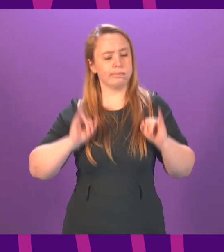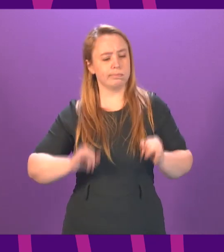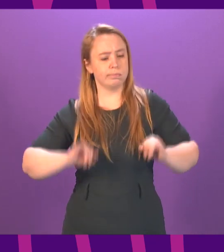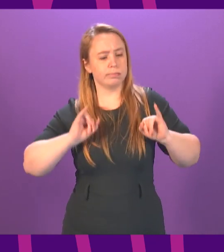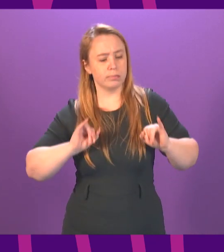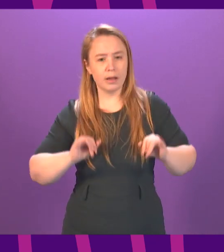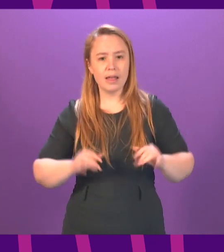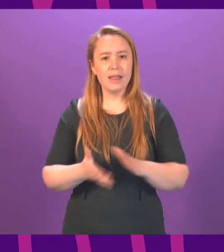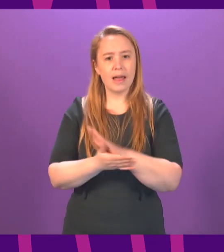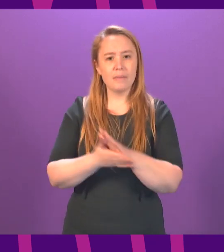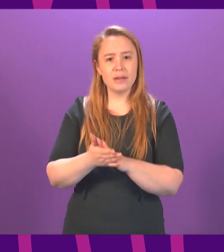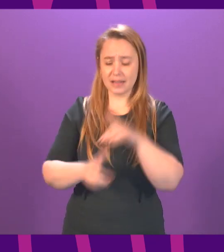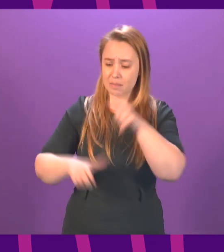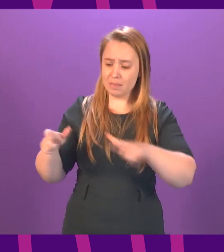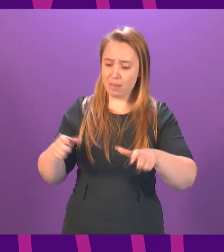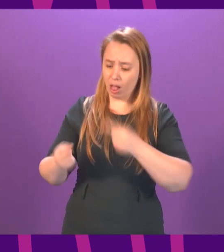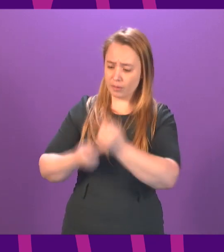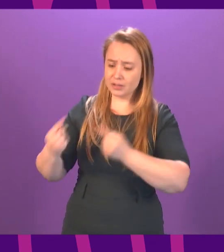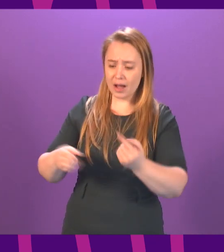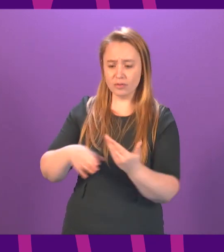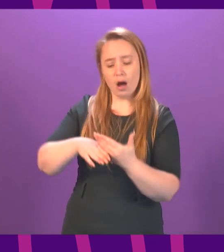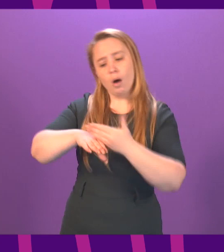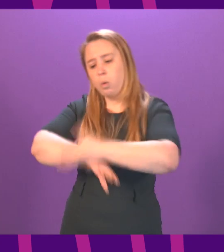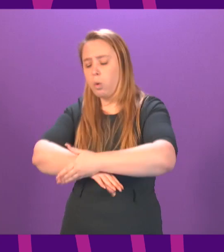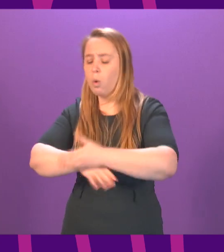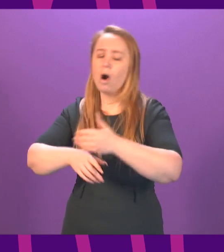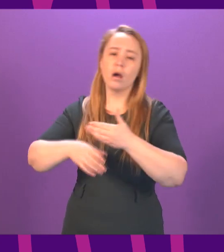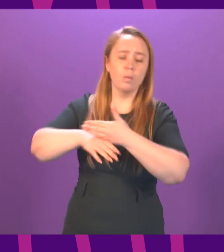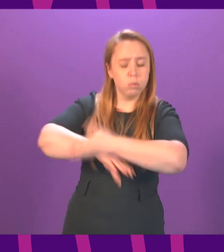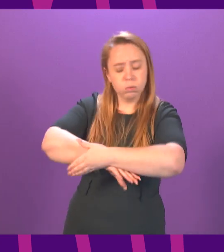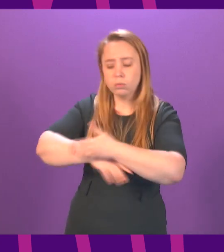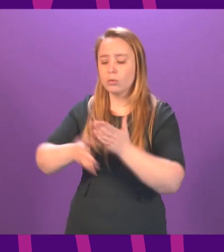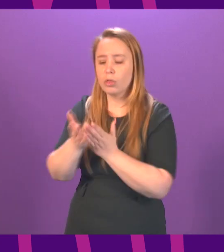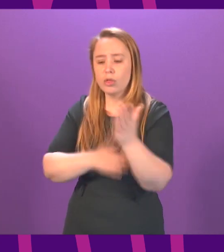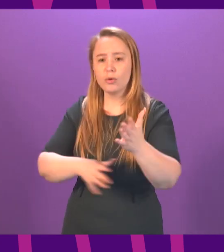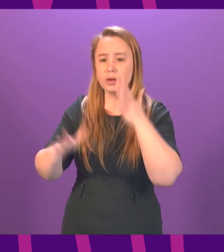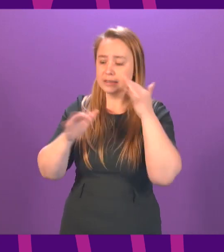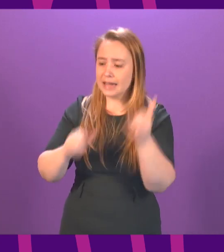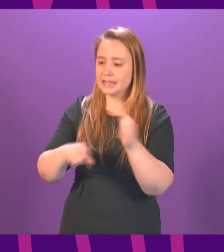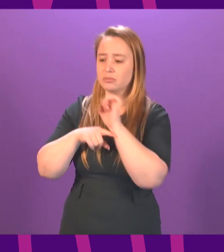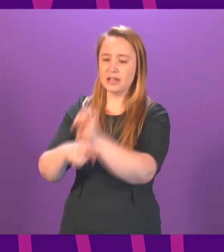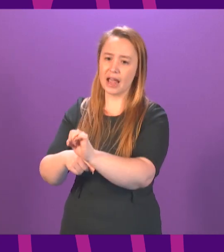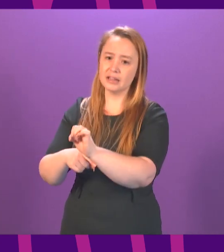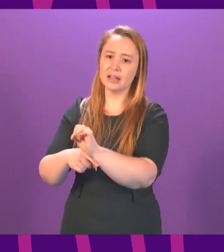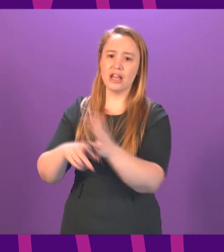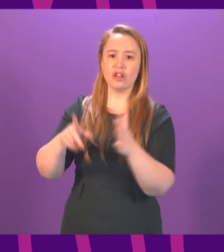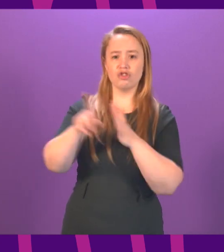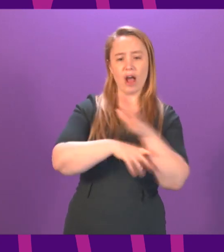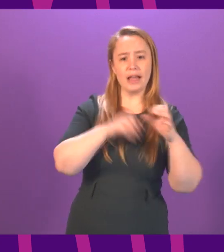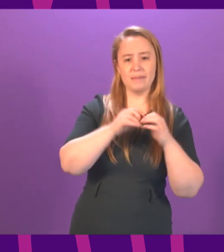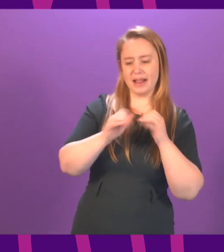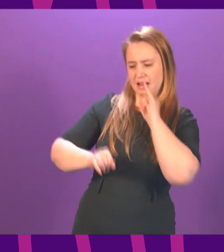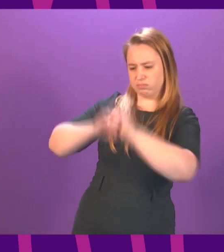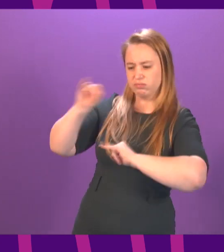so hard on test and protect to say that is not functional. It is functional—it is functioning well—and those people have my gratitude for that.